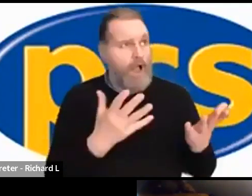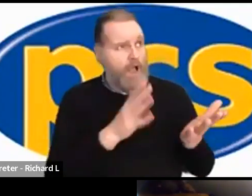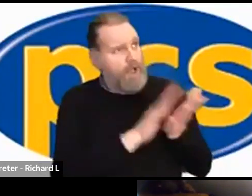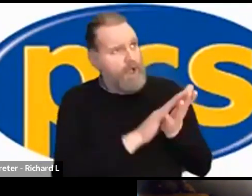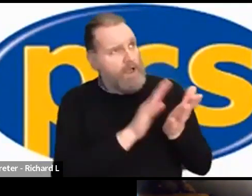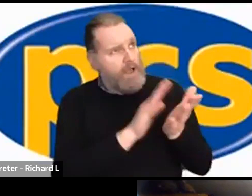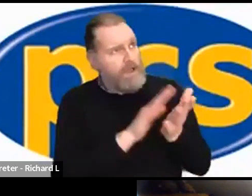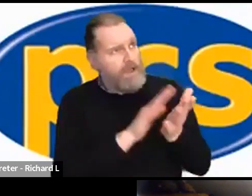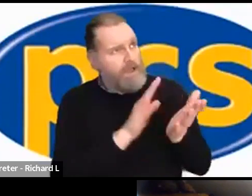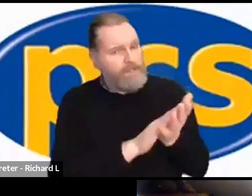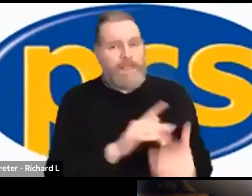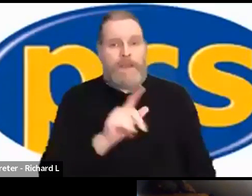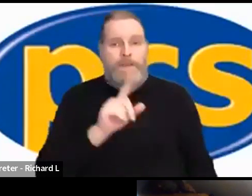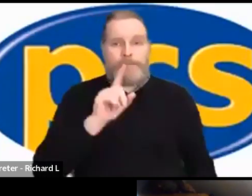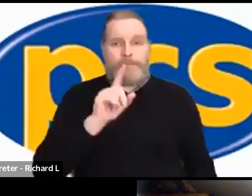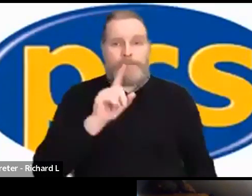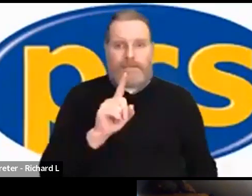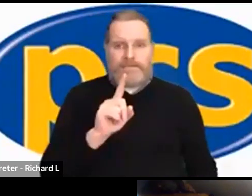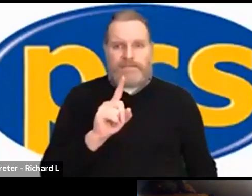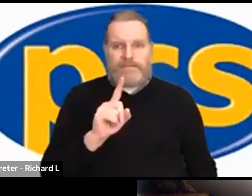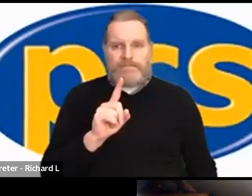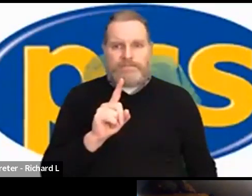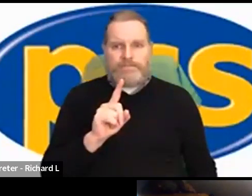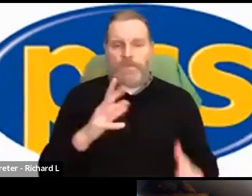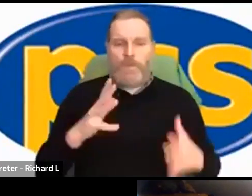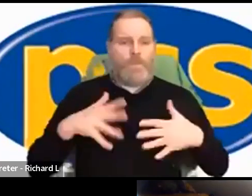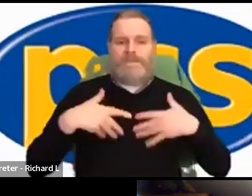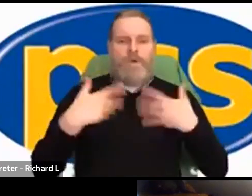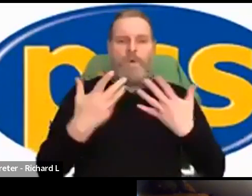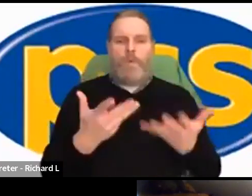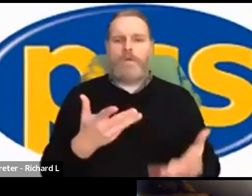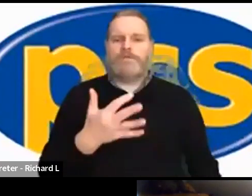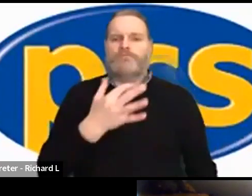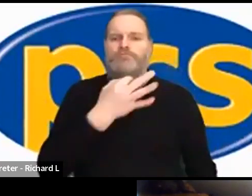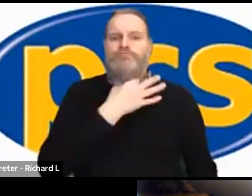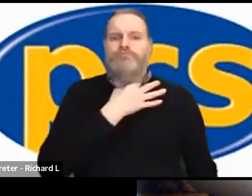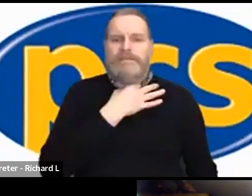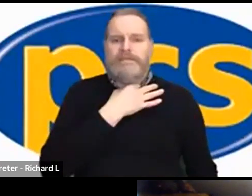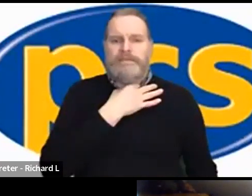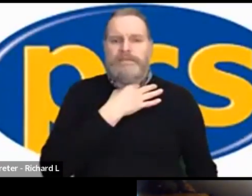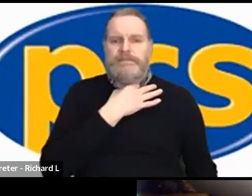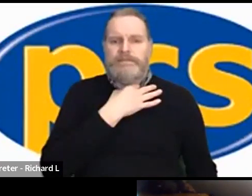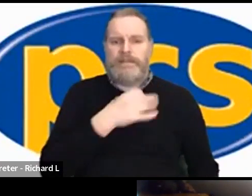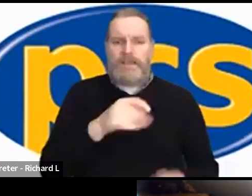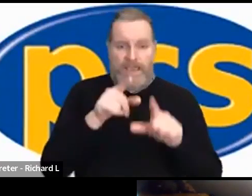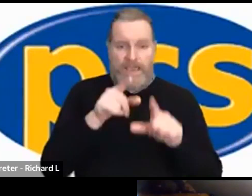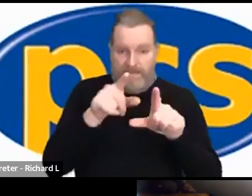media interviews explaining why they are actually on screen on strike. But we don't want anyone to expose themselves to themselves to any vindictive